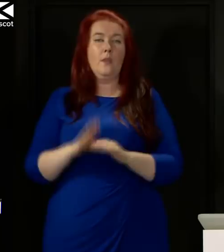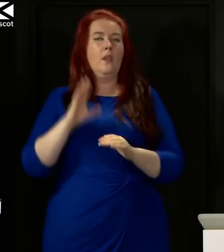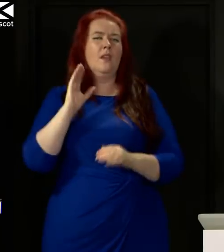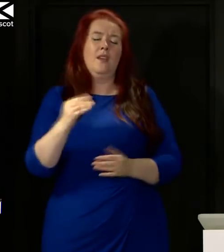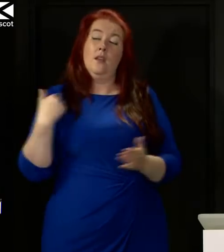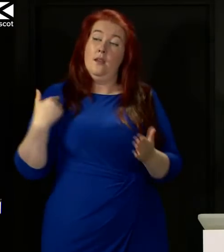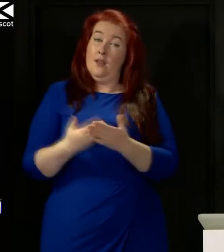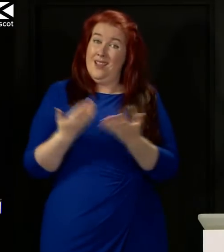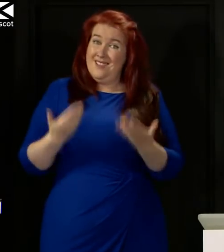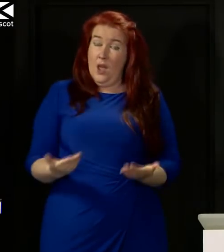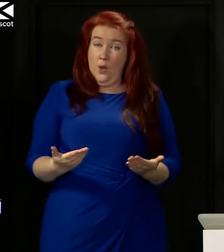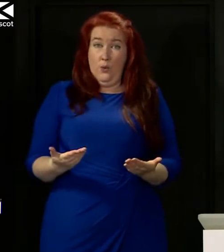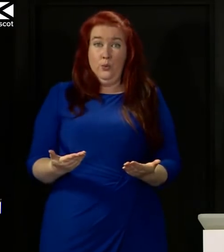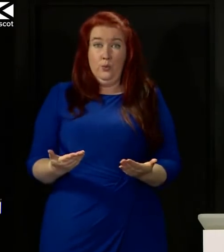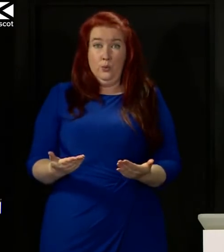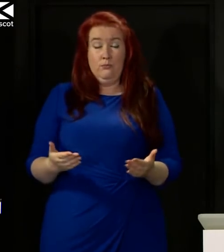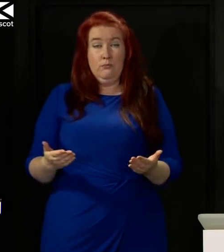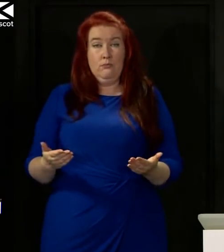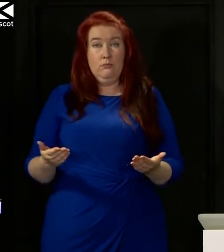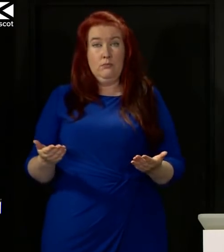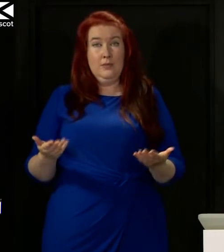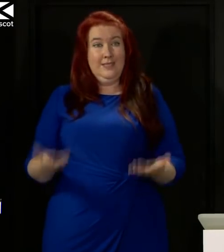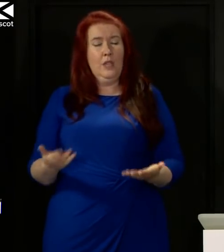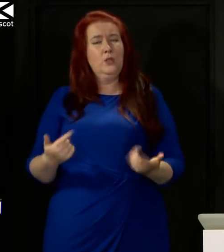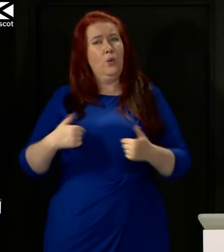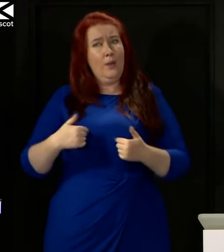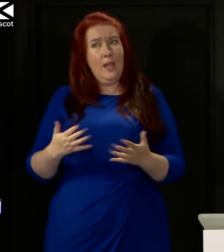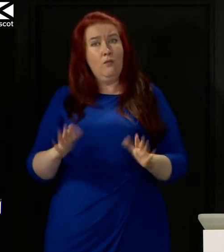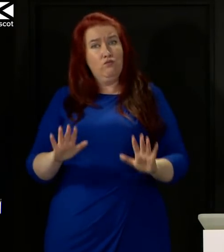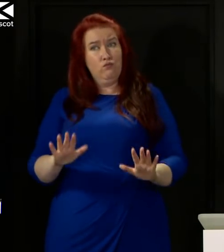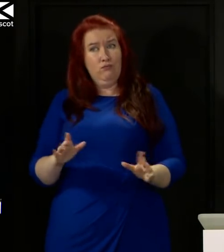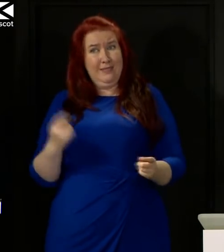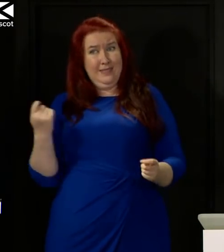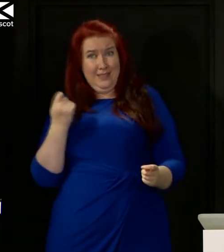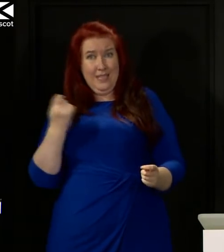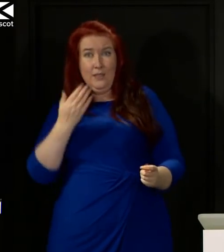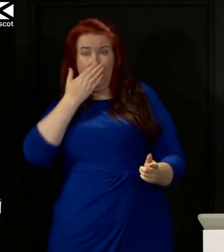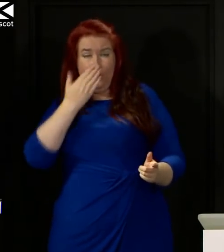we are being reasonably successful in suppressing this virus. I think we have got to continue